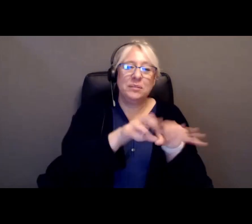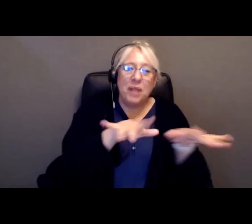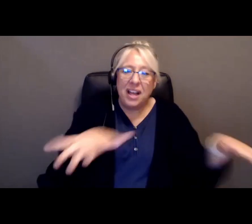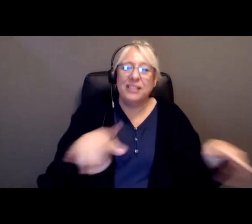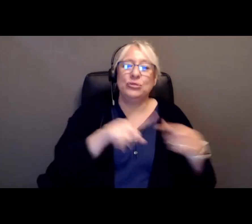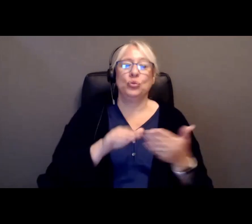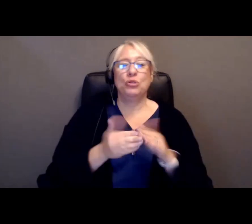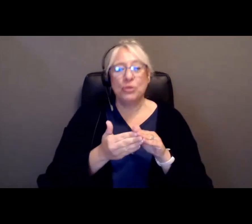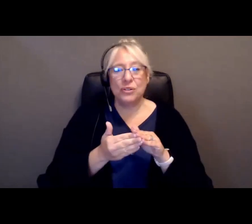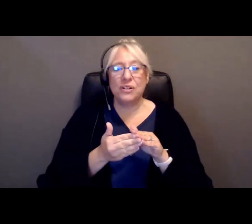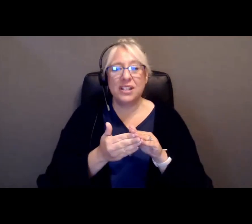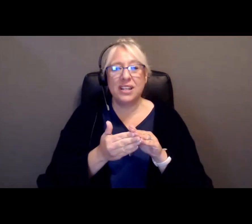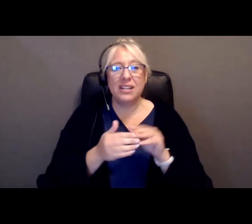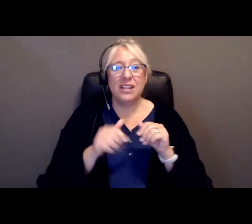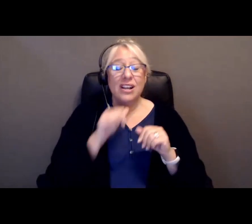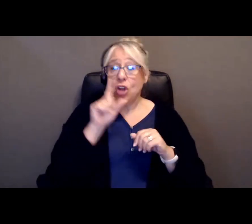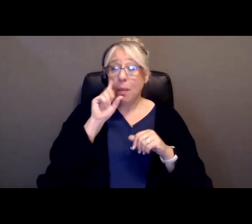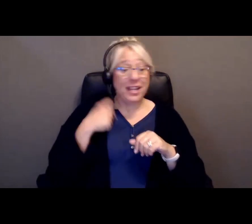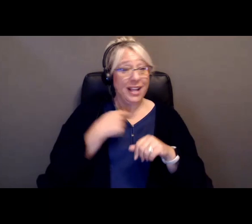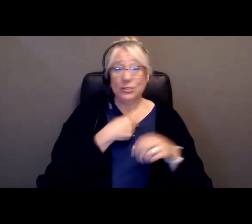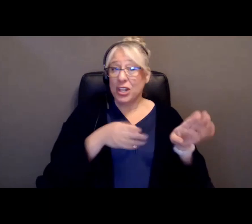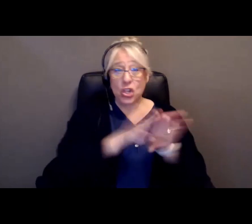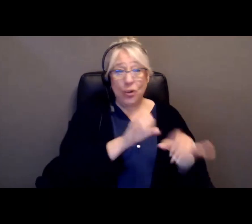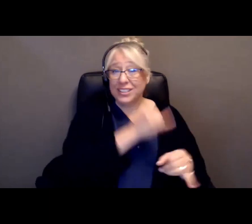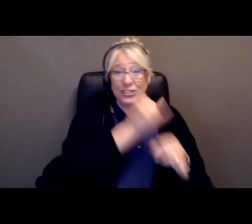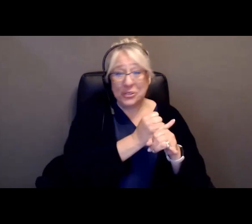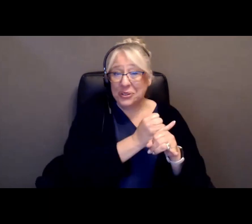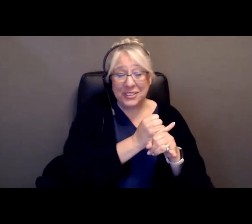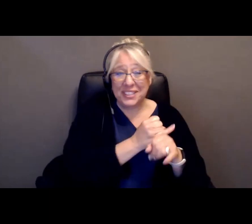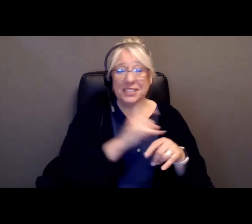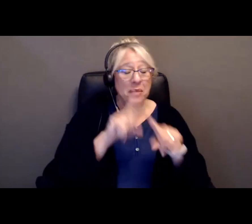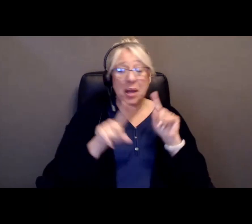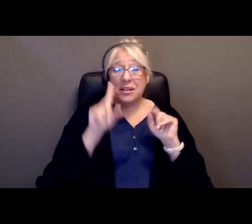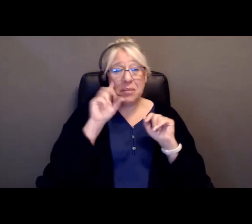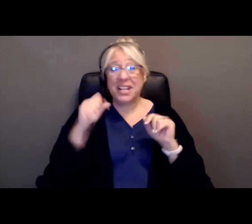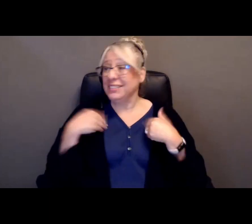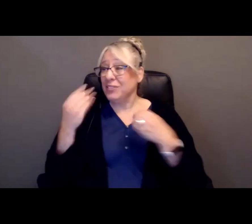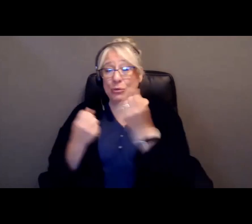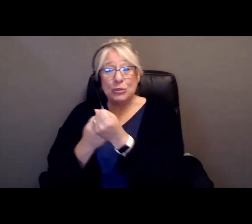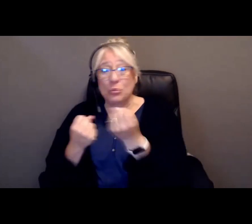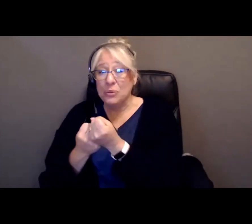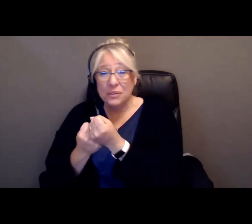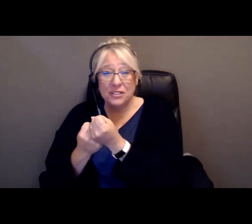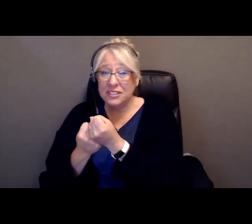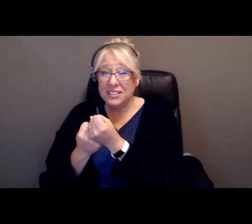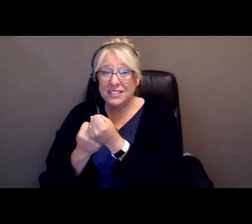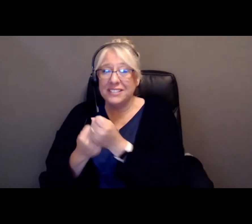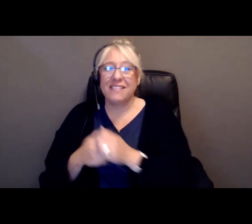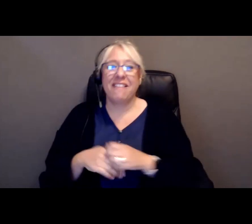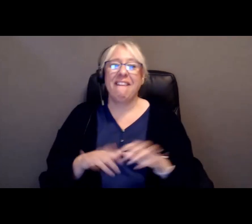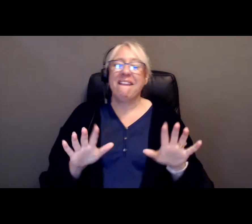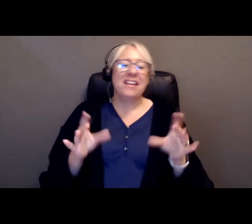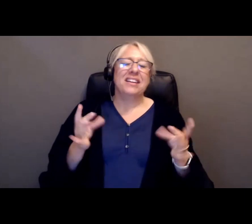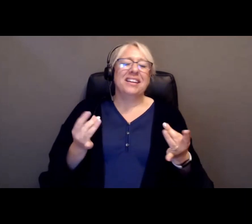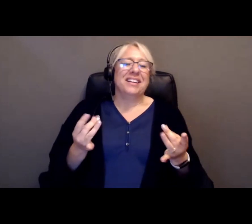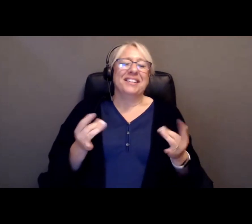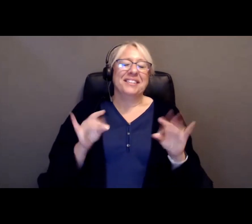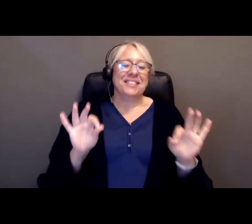Not because we've shut down institutions, but because there's just no support. I really am